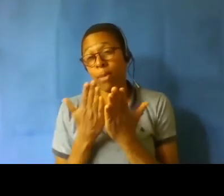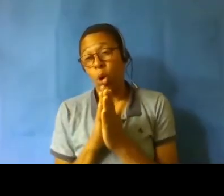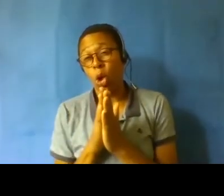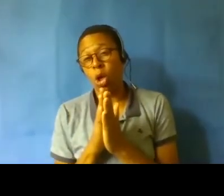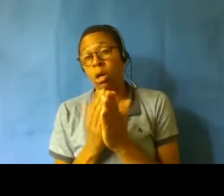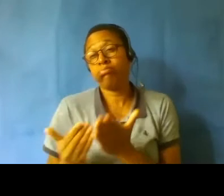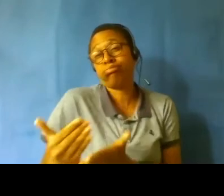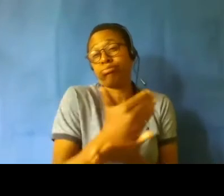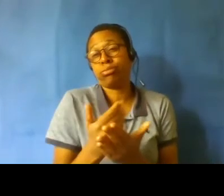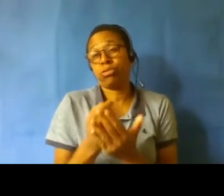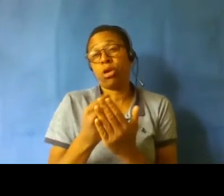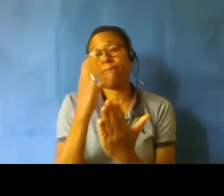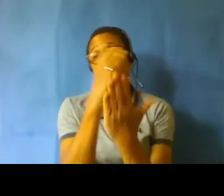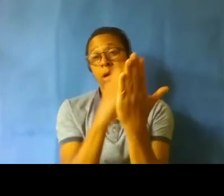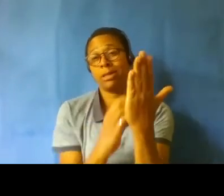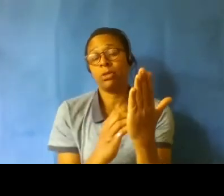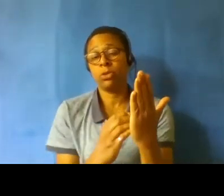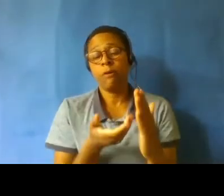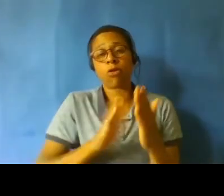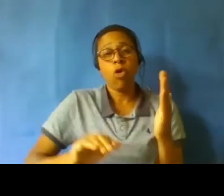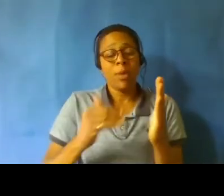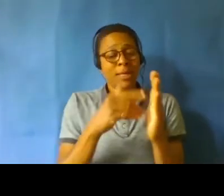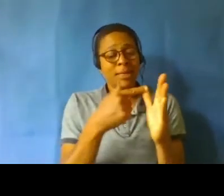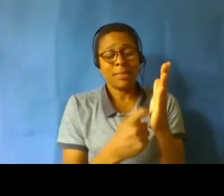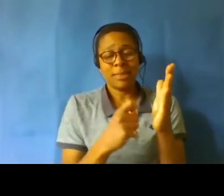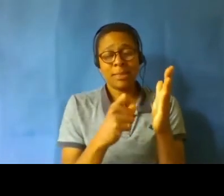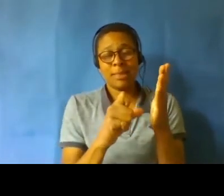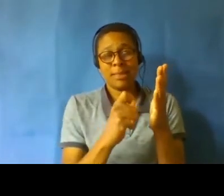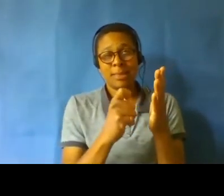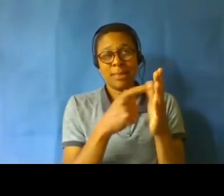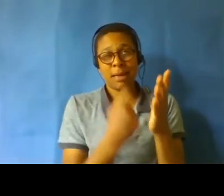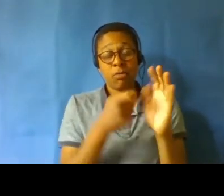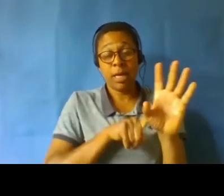Hagen and Zachary Dixon and published by monstrous regiment in the excerpt I'll